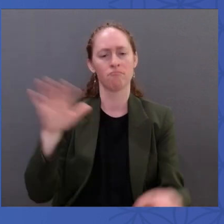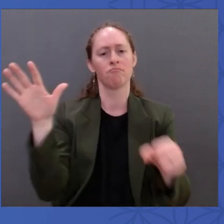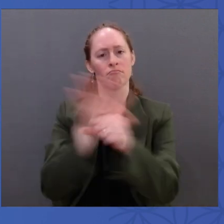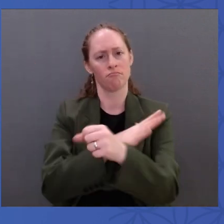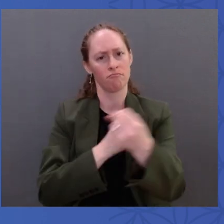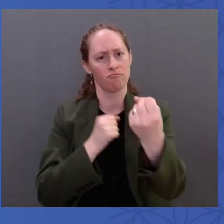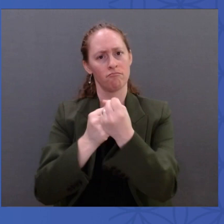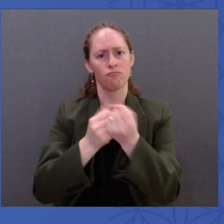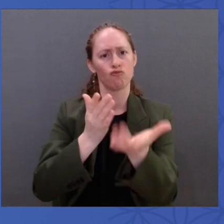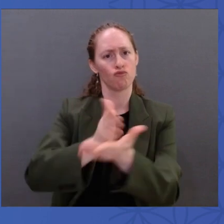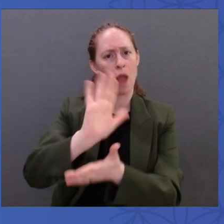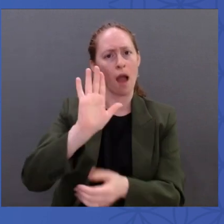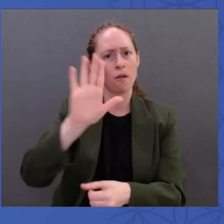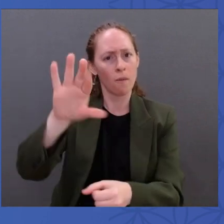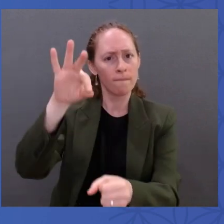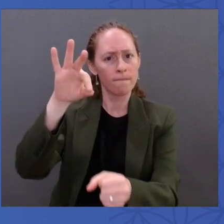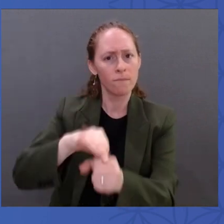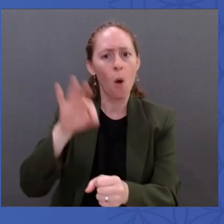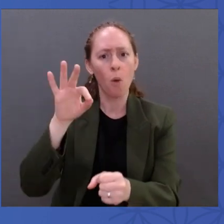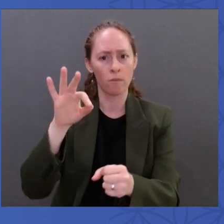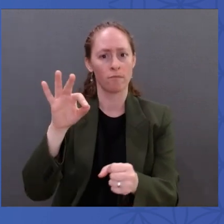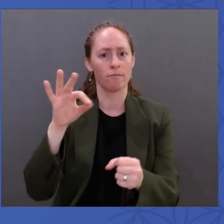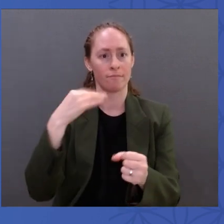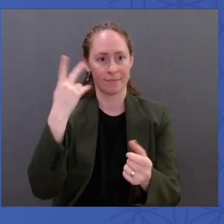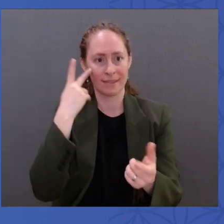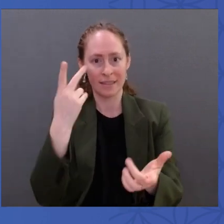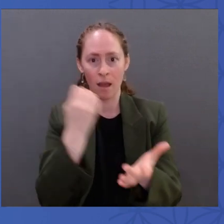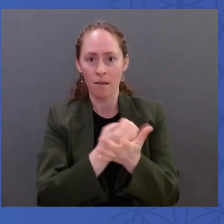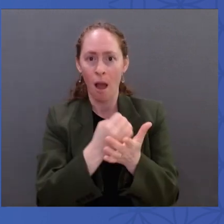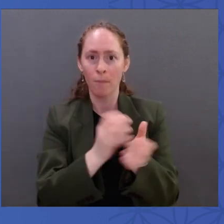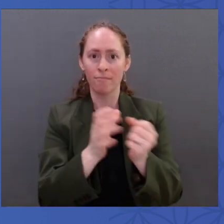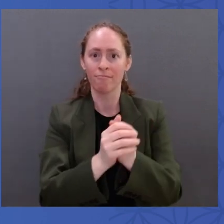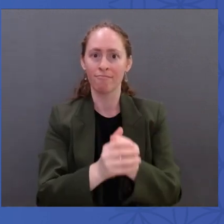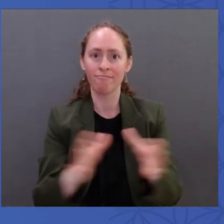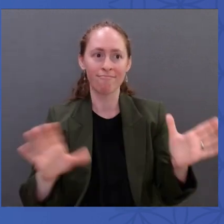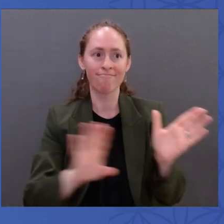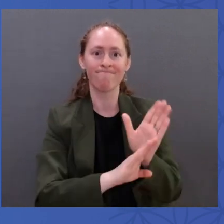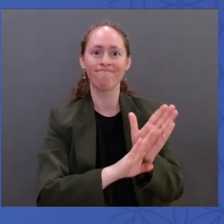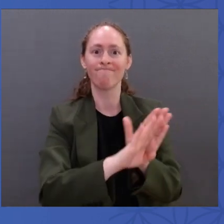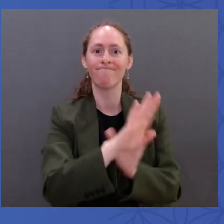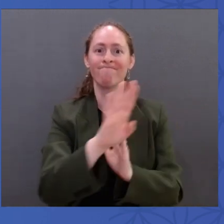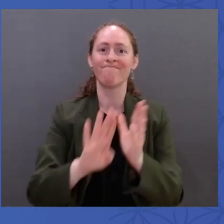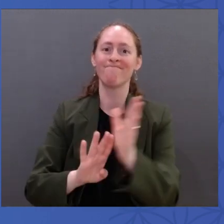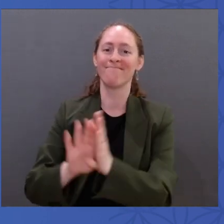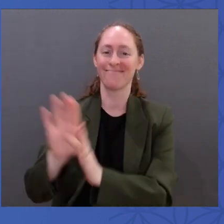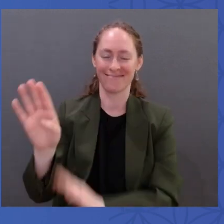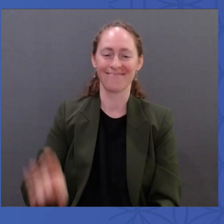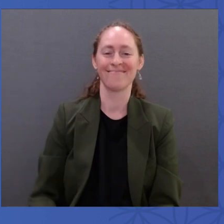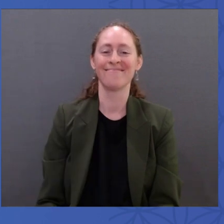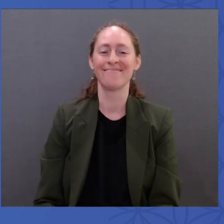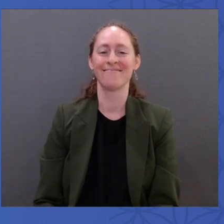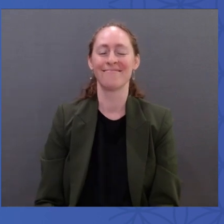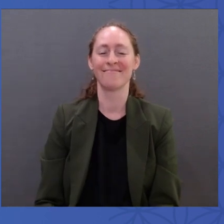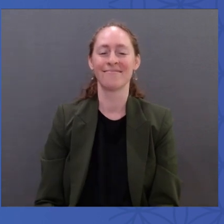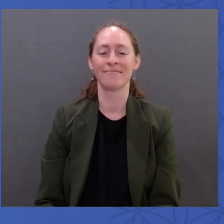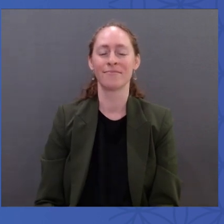across a full spectrum of the IPEF pillars. Korea stands ready to share its experiences